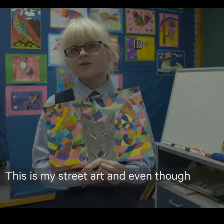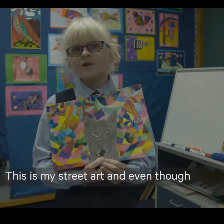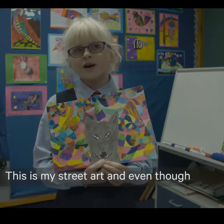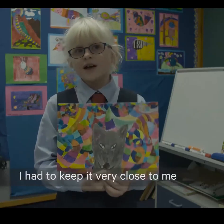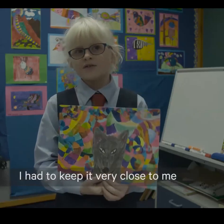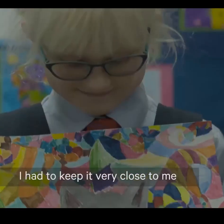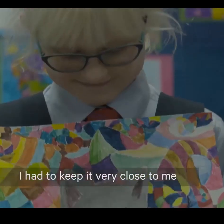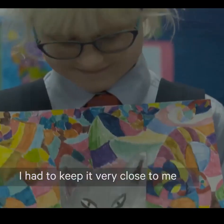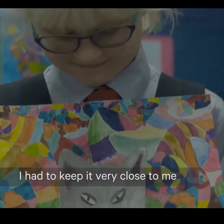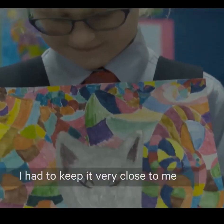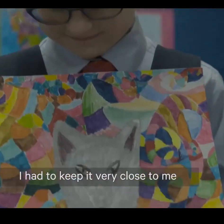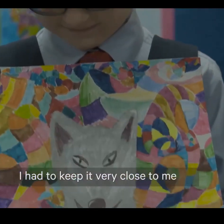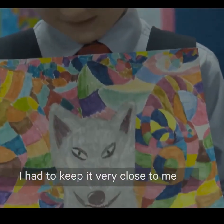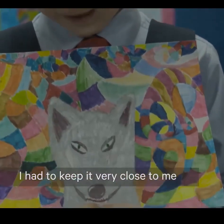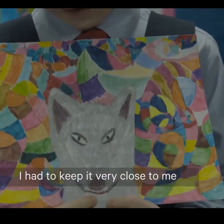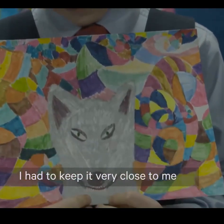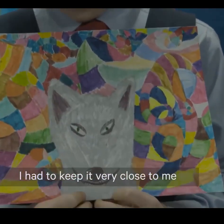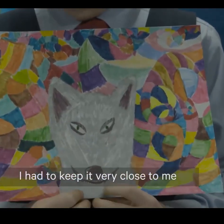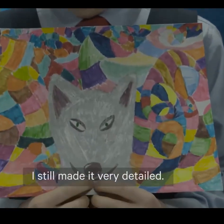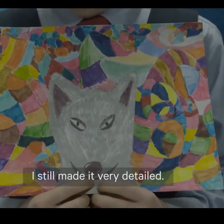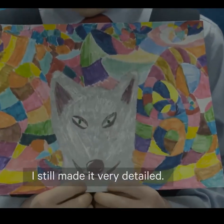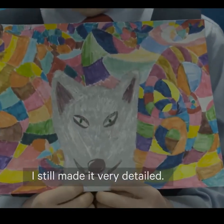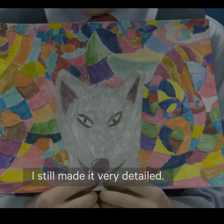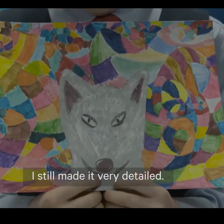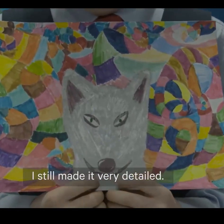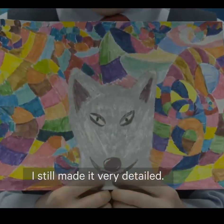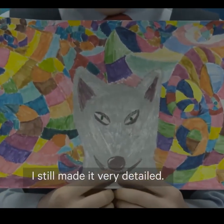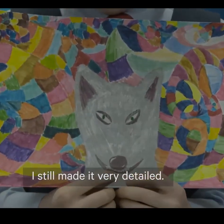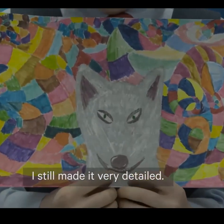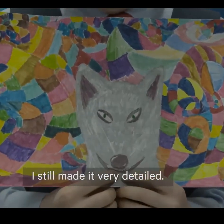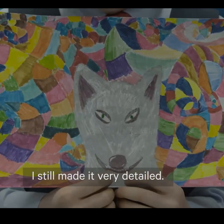And even though I had to keep it very close to me, I still made it very detailed.